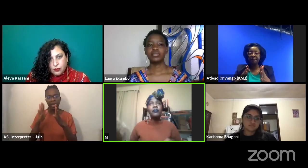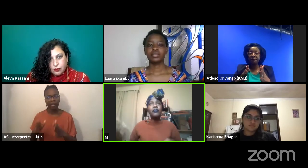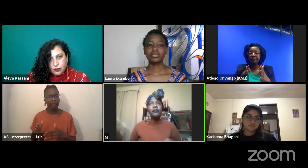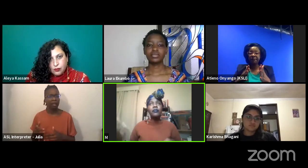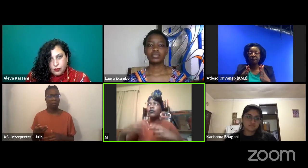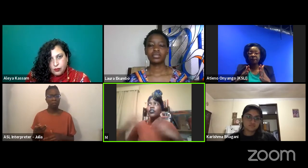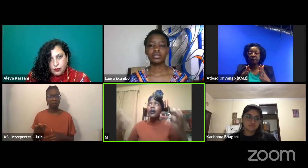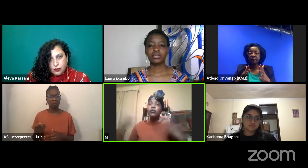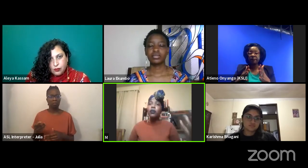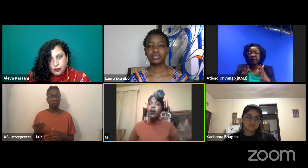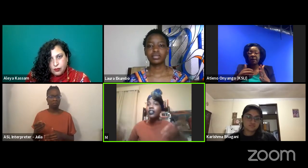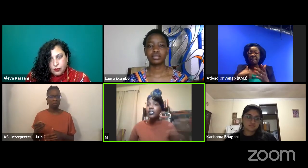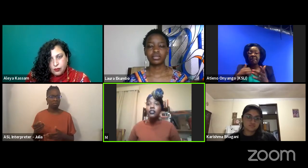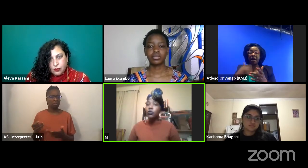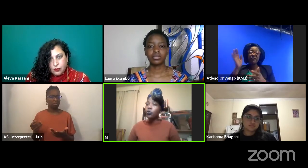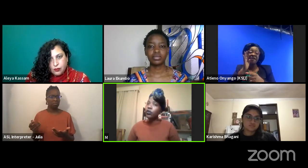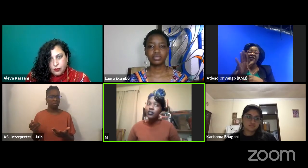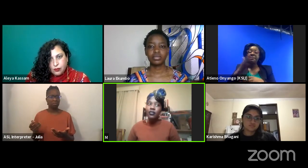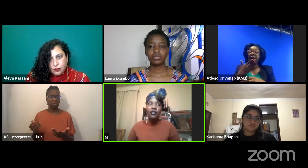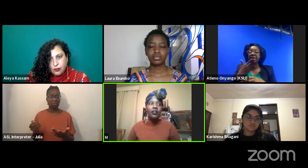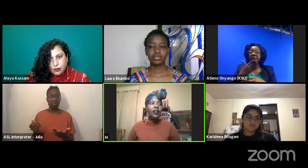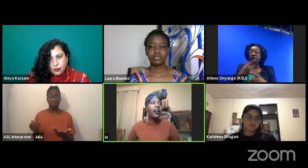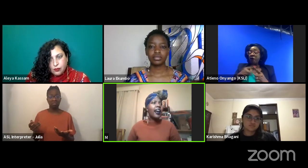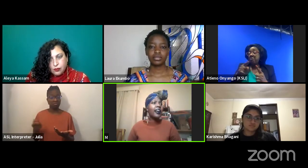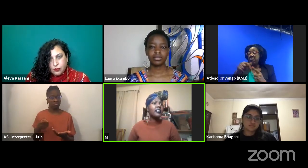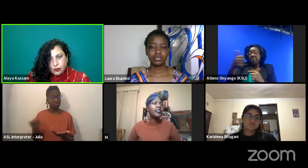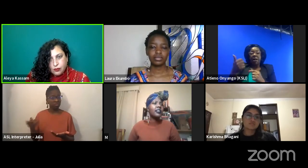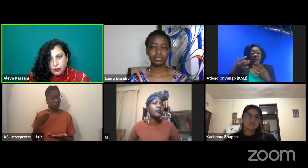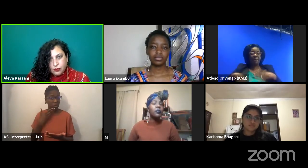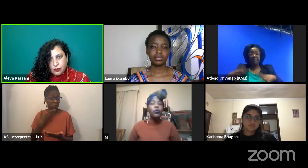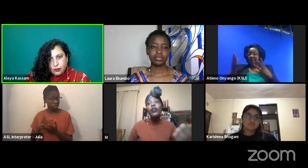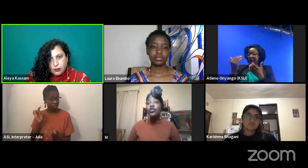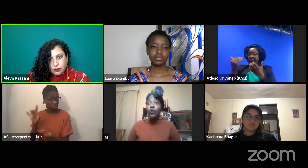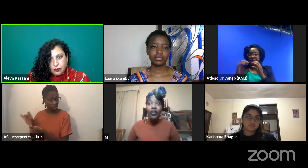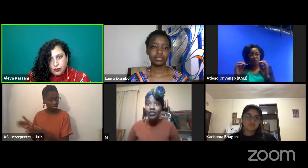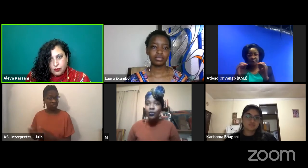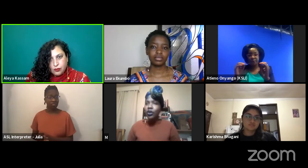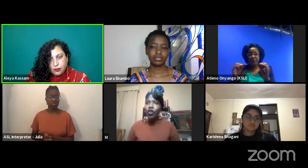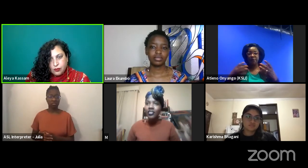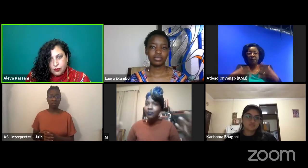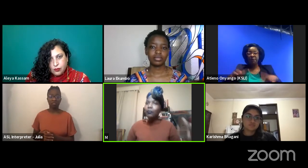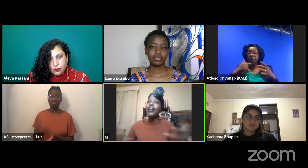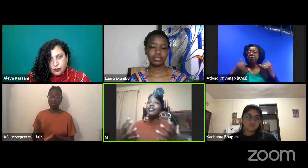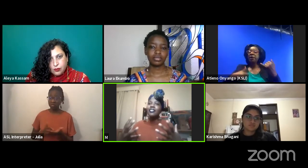I've heard feedback from the unexpected quarters and people who enjoy it, who are not